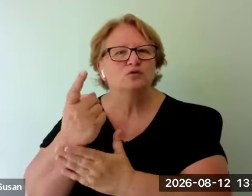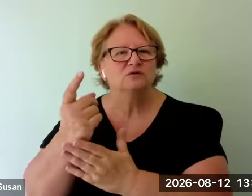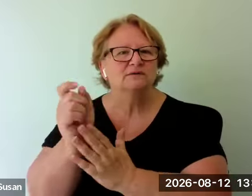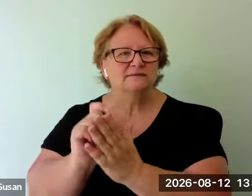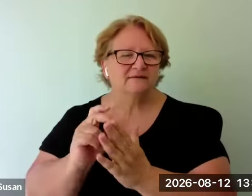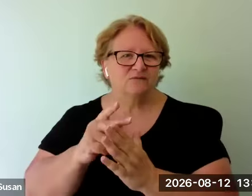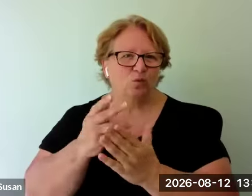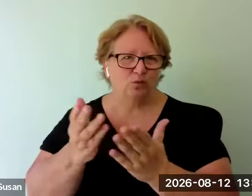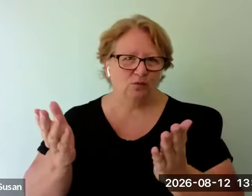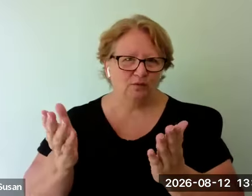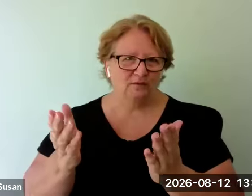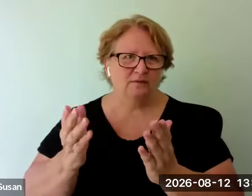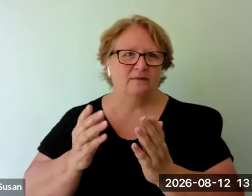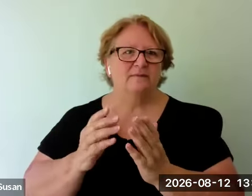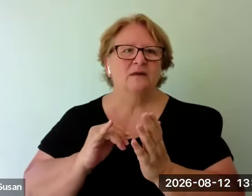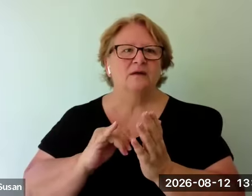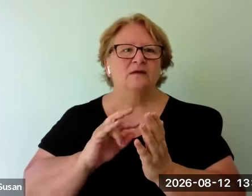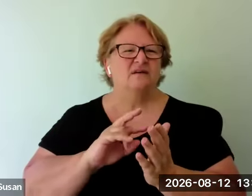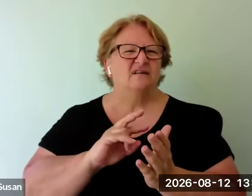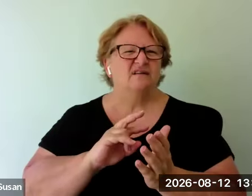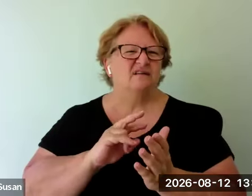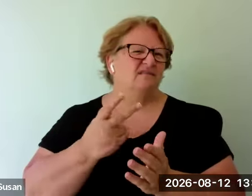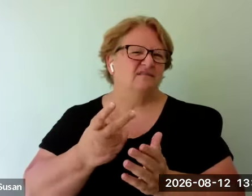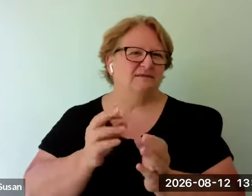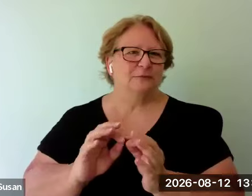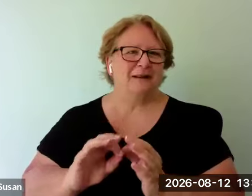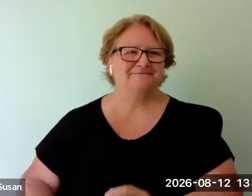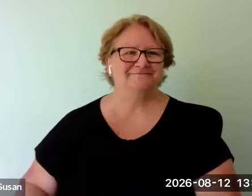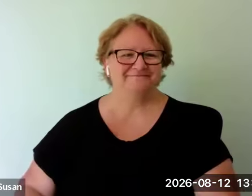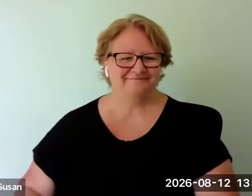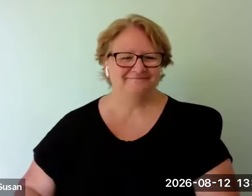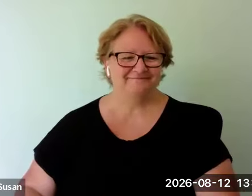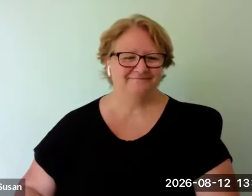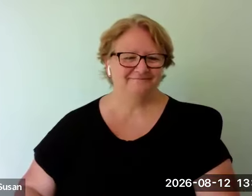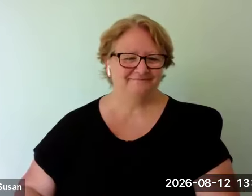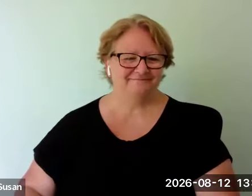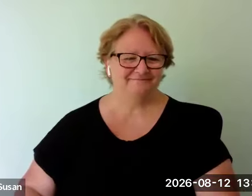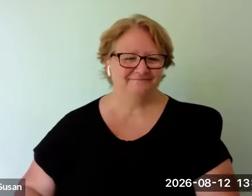the learning from that can go into improving and future